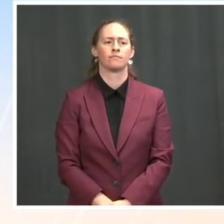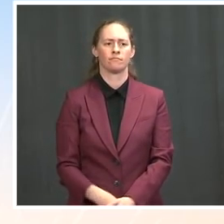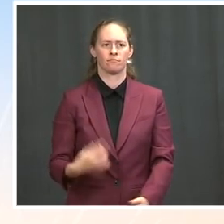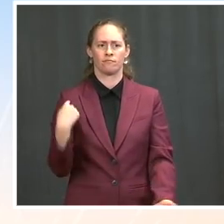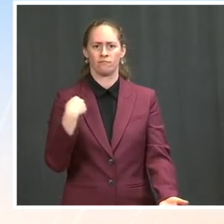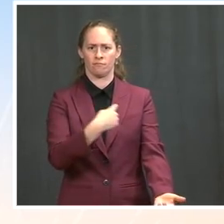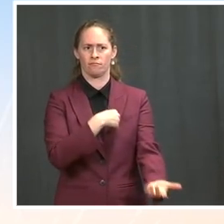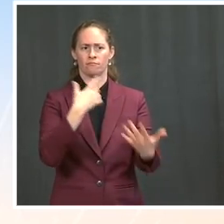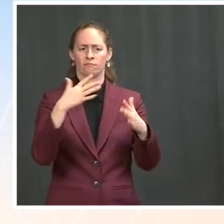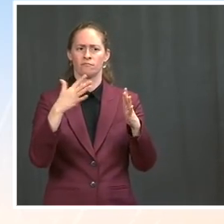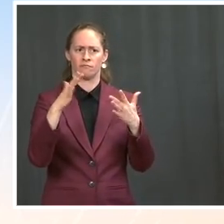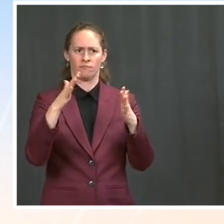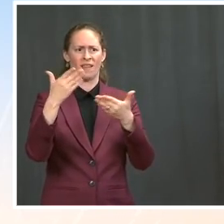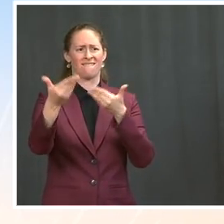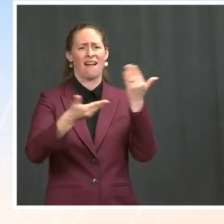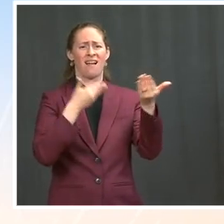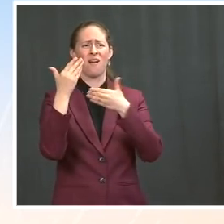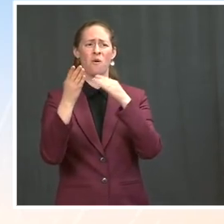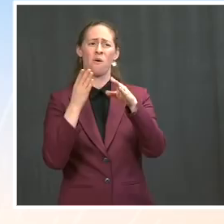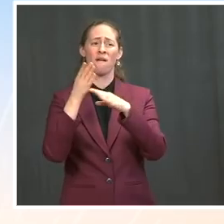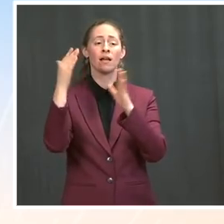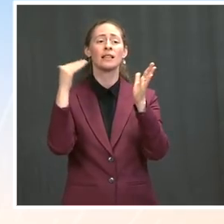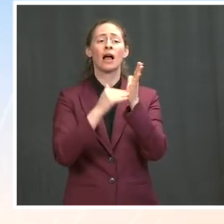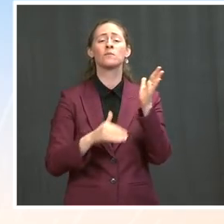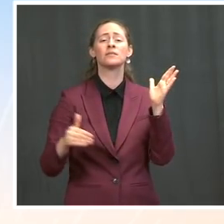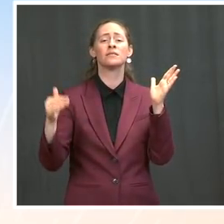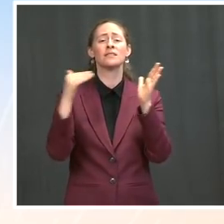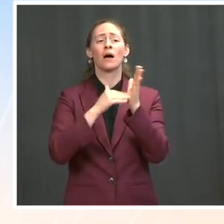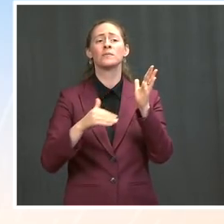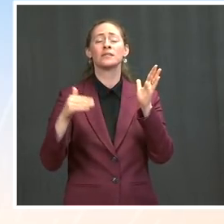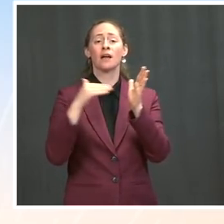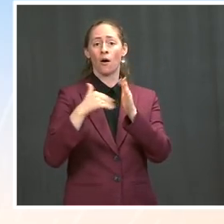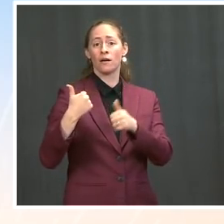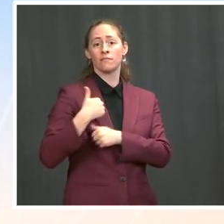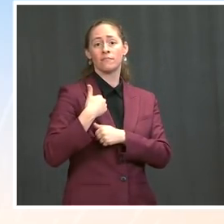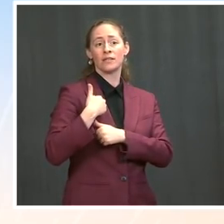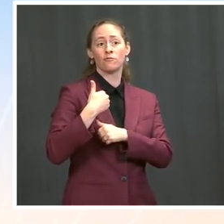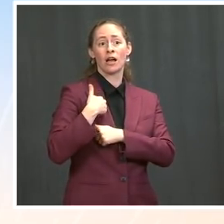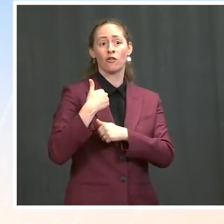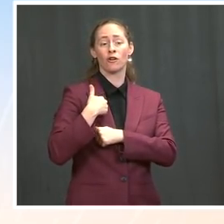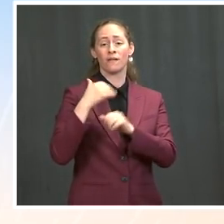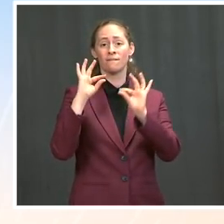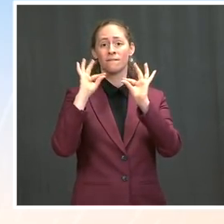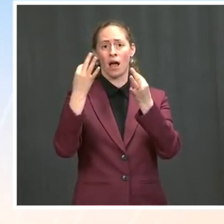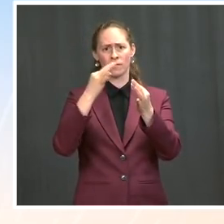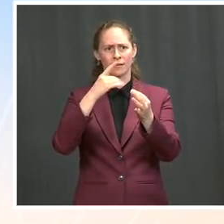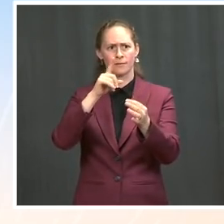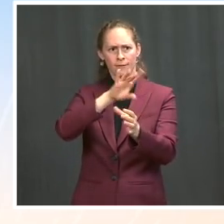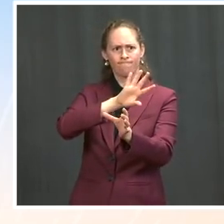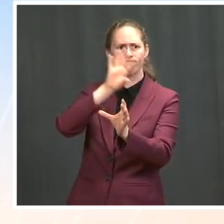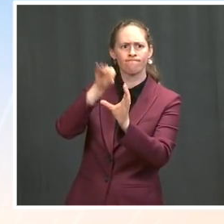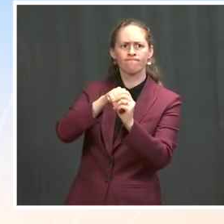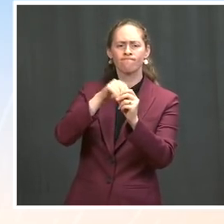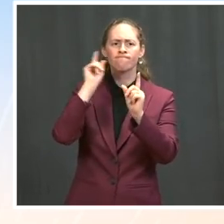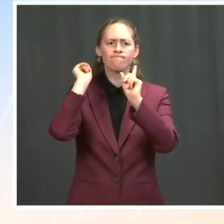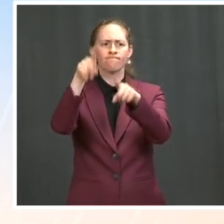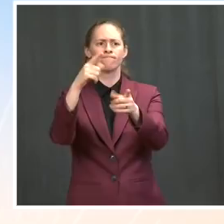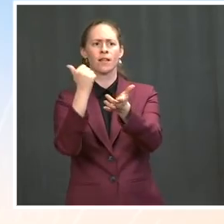over 1,000 essential workers and military families to join the President on the South Lawn -- and many more -- with fireworks on the Mall.